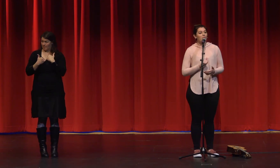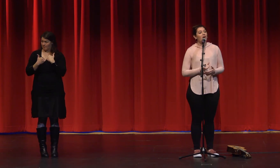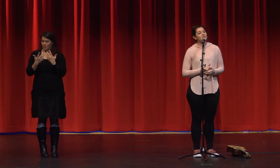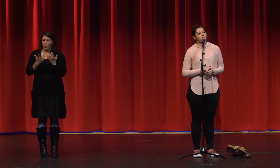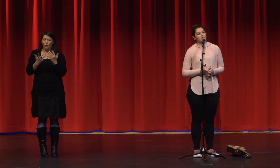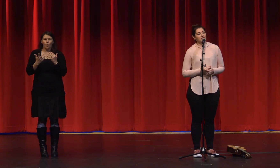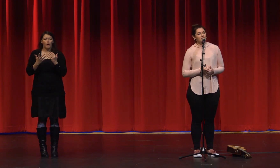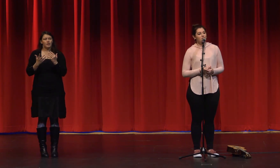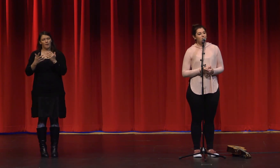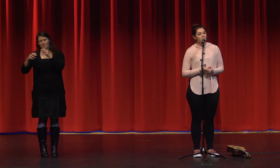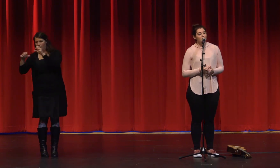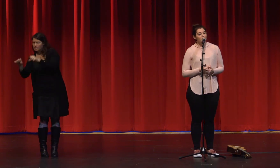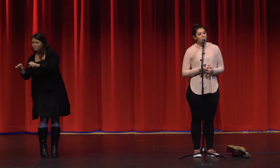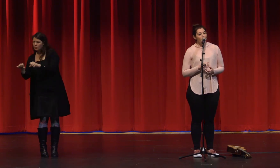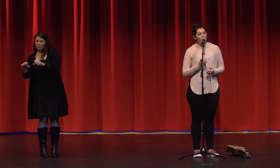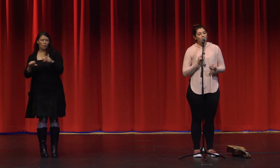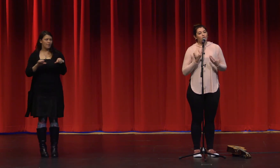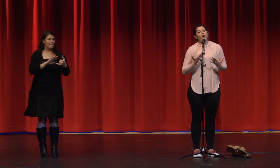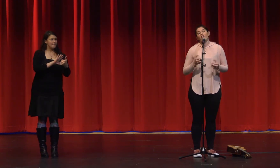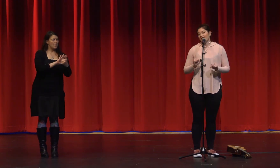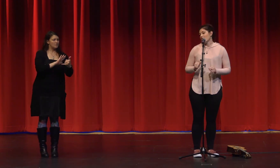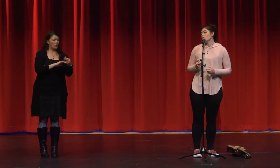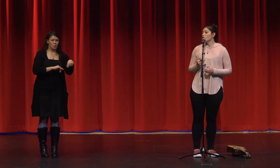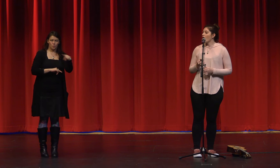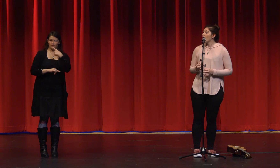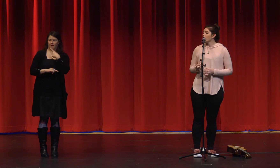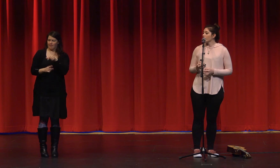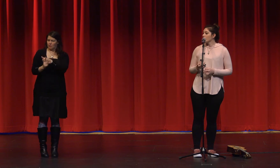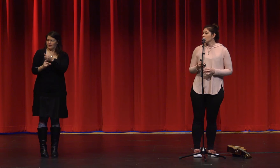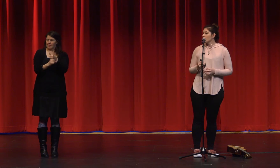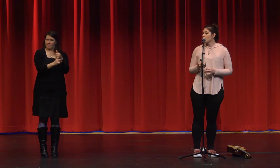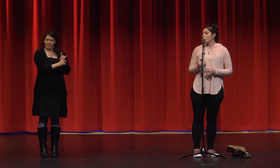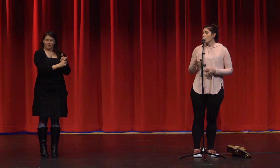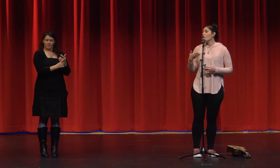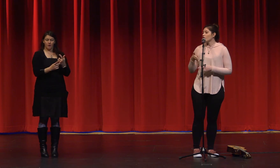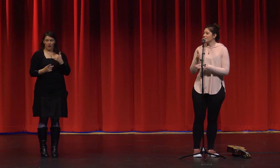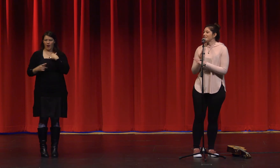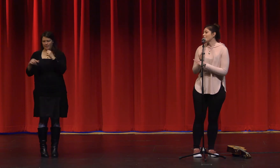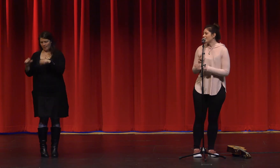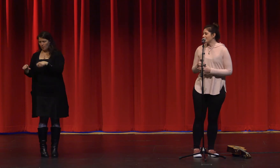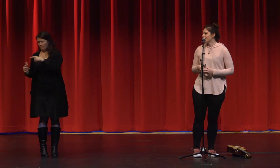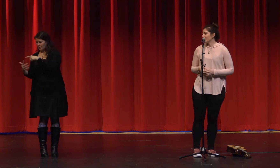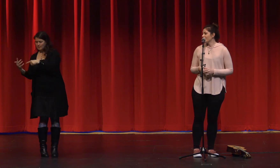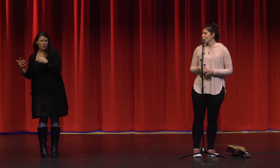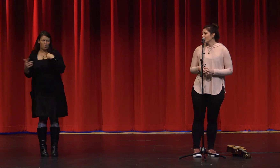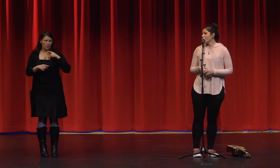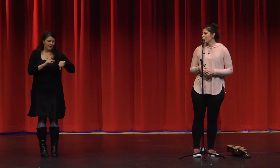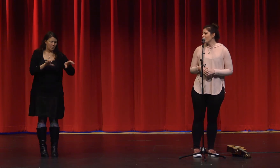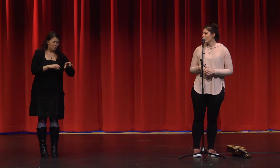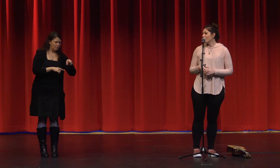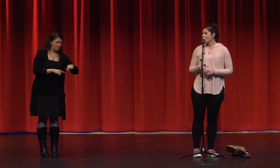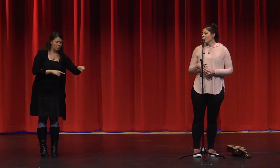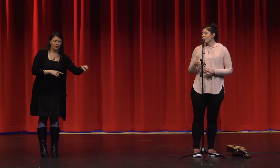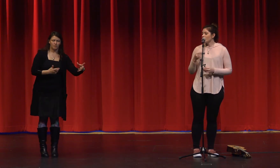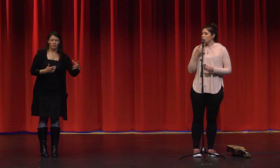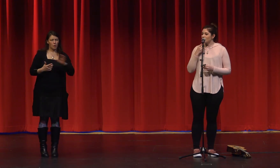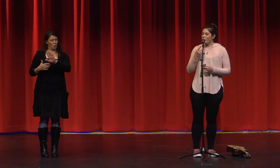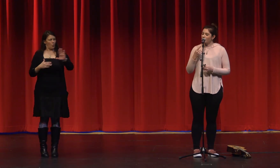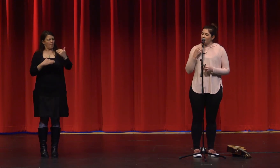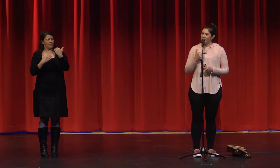possible -- what you are capable of, what you're limited to. If you stop telling